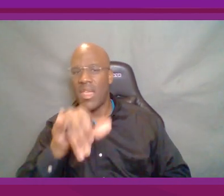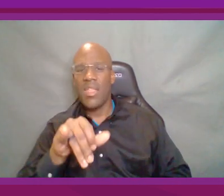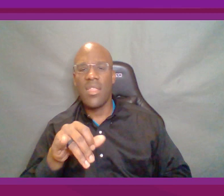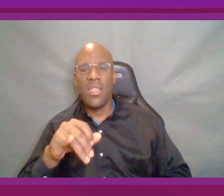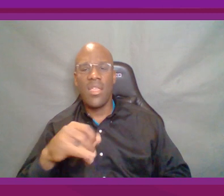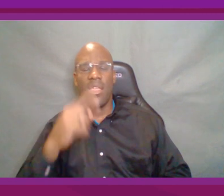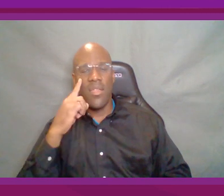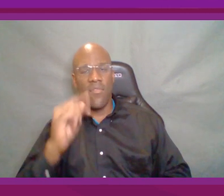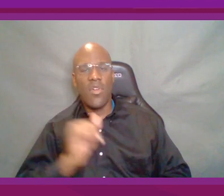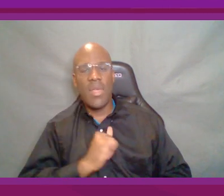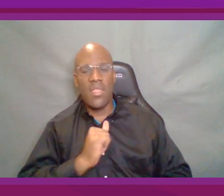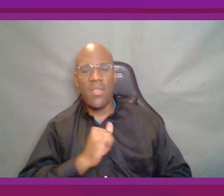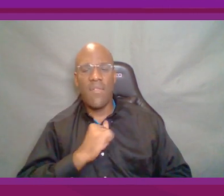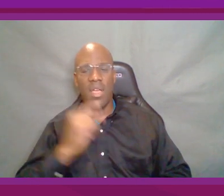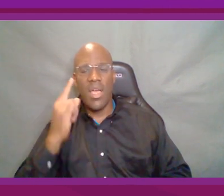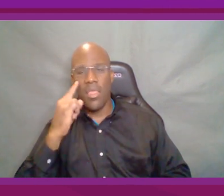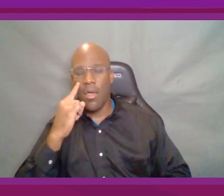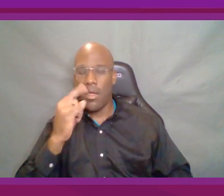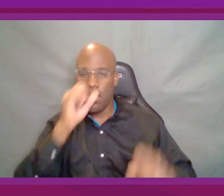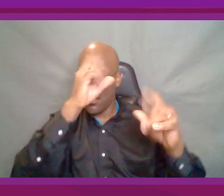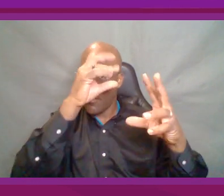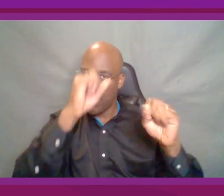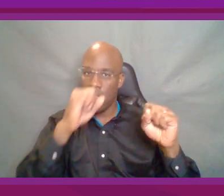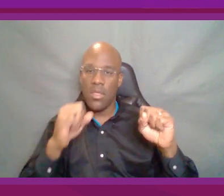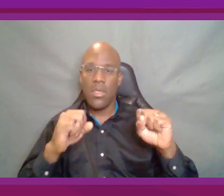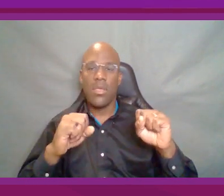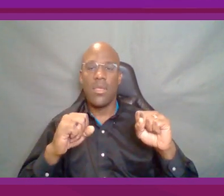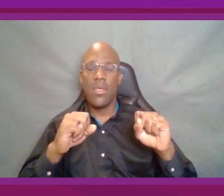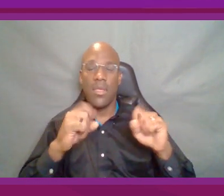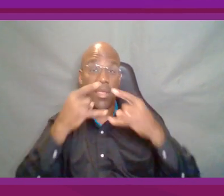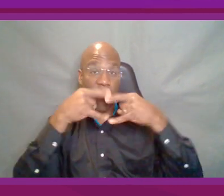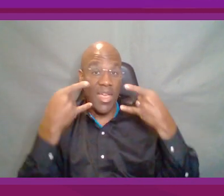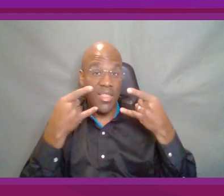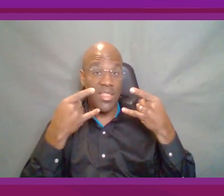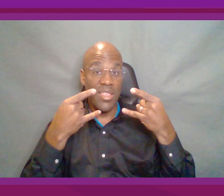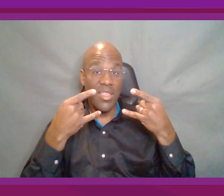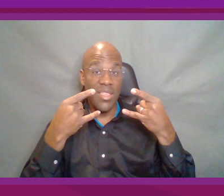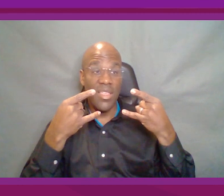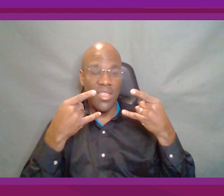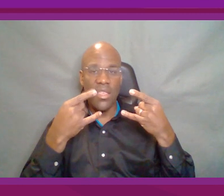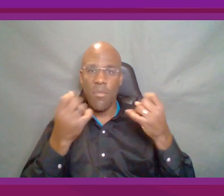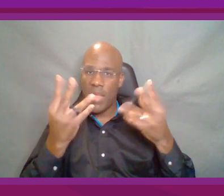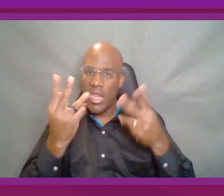For me personally I thought it was really fascinating to see when masks became a widely